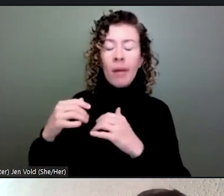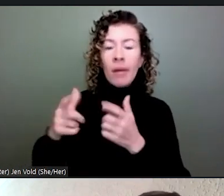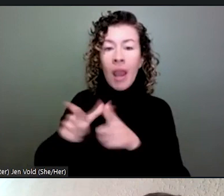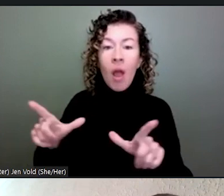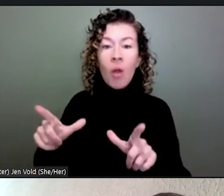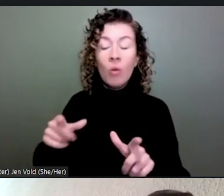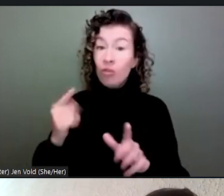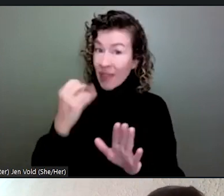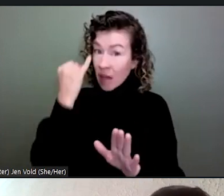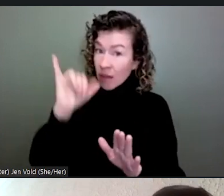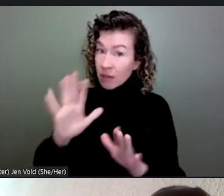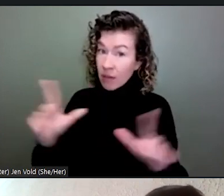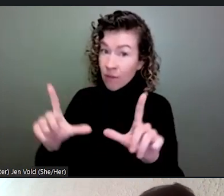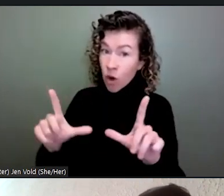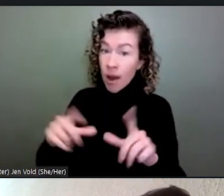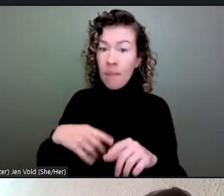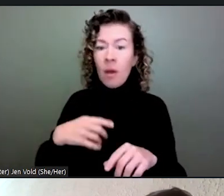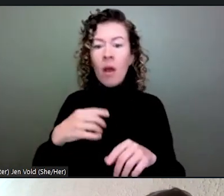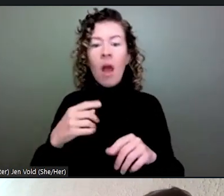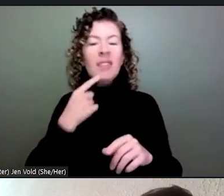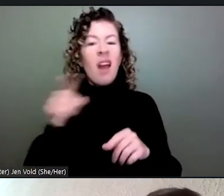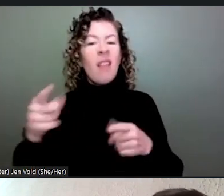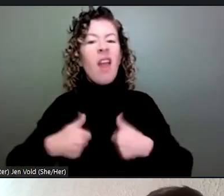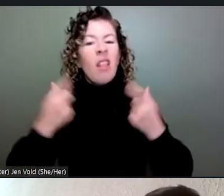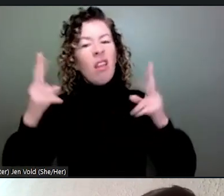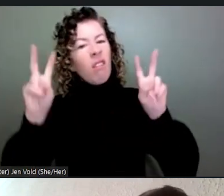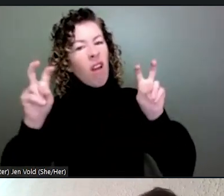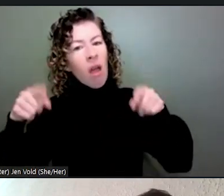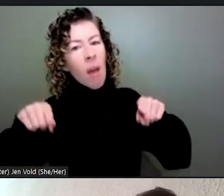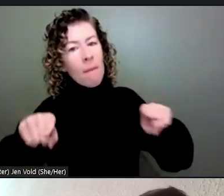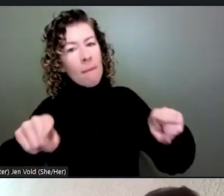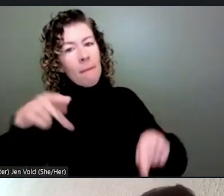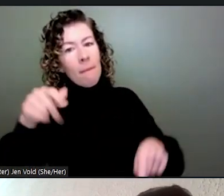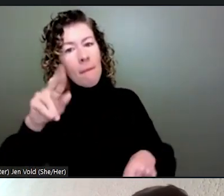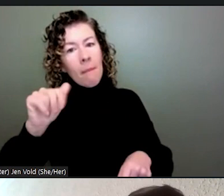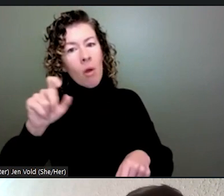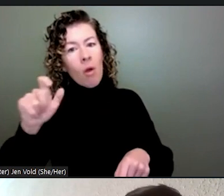And this is the famous phrase "parallel lives". And this created the tension which became the precursor for the violence.